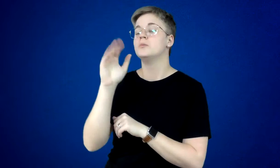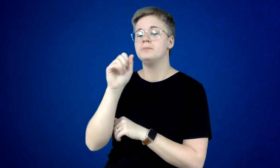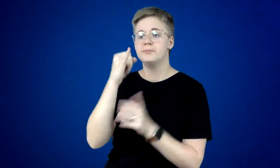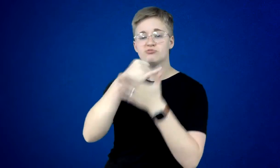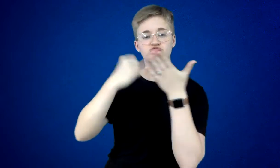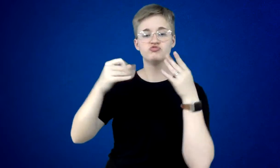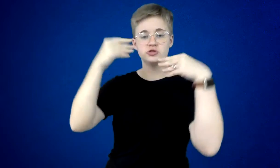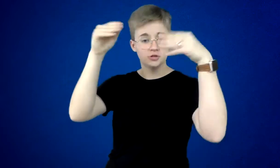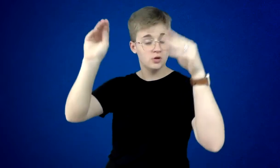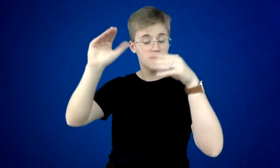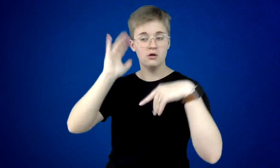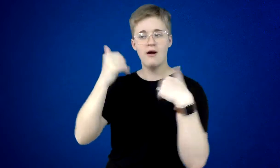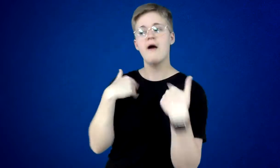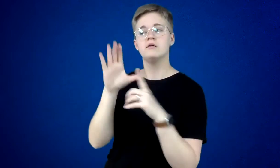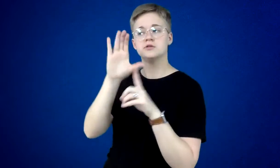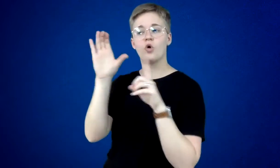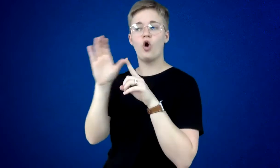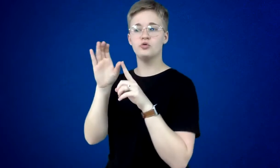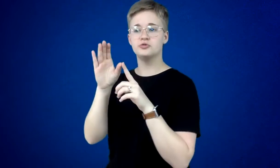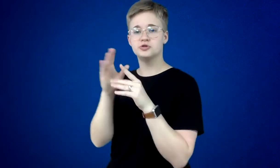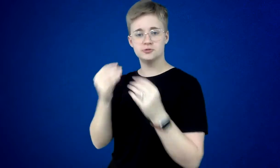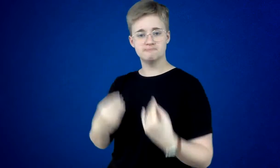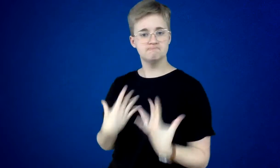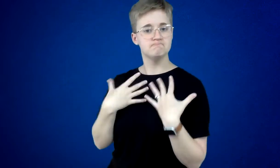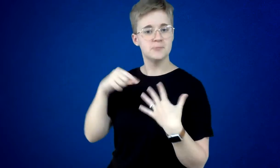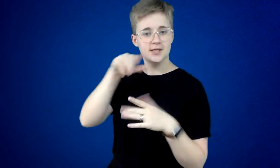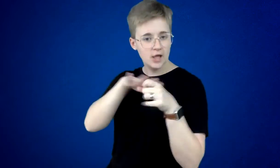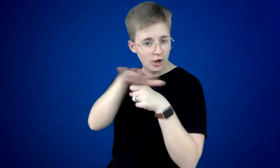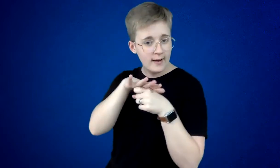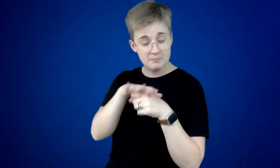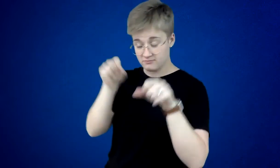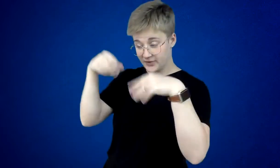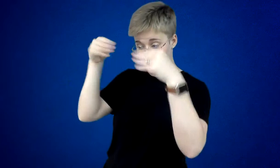She’s going to bring some culture to the area. She could sell some of your wood sculptures.”